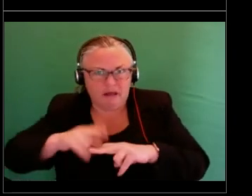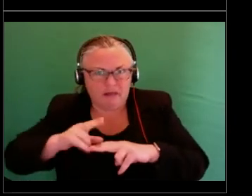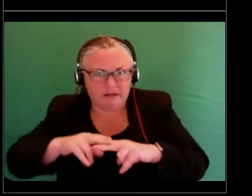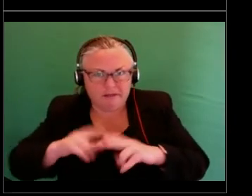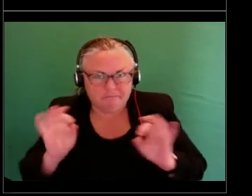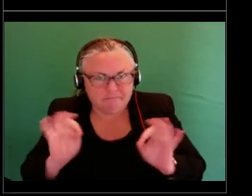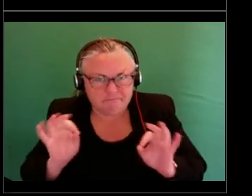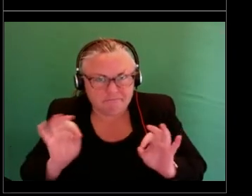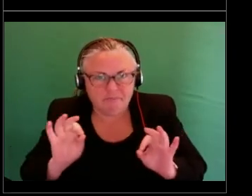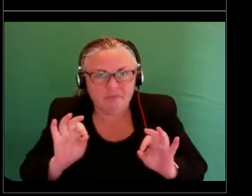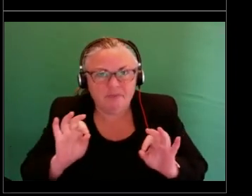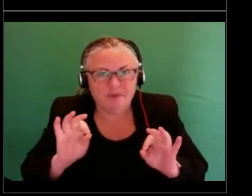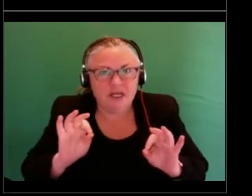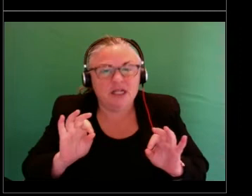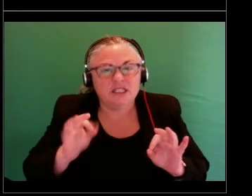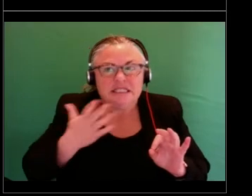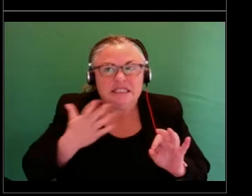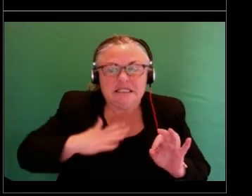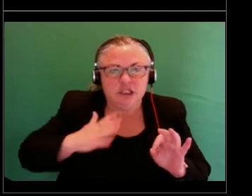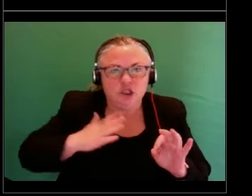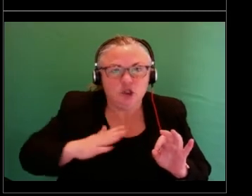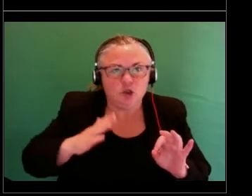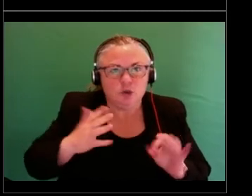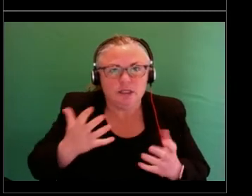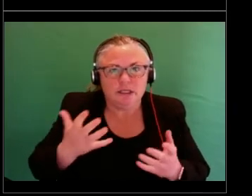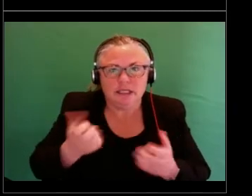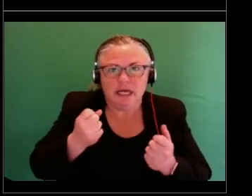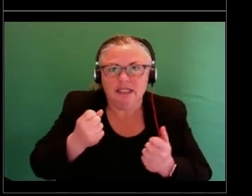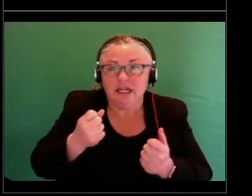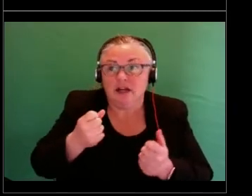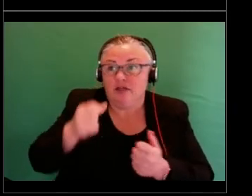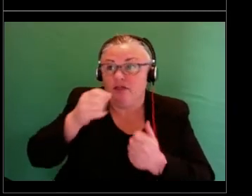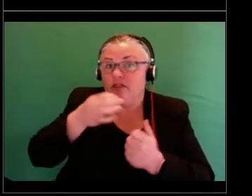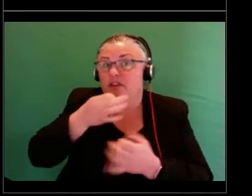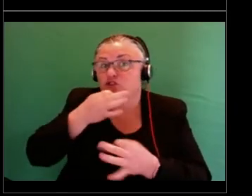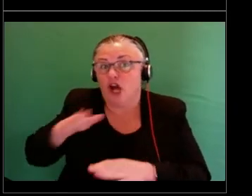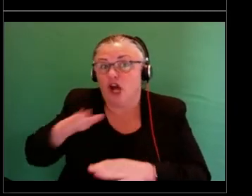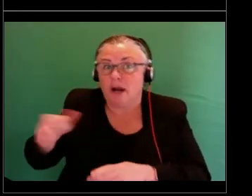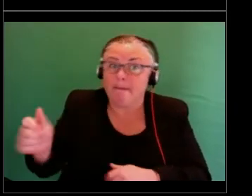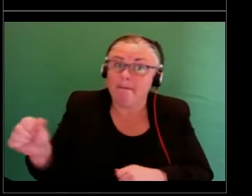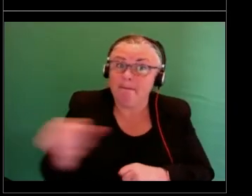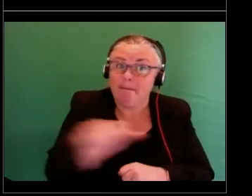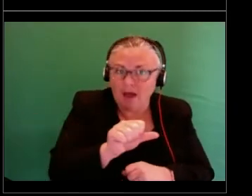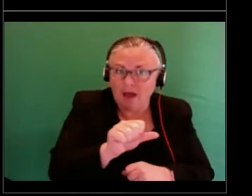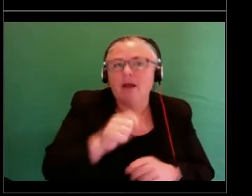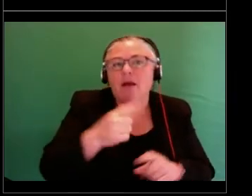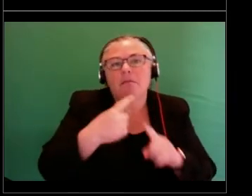It might be a situation where an electronic clearance could be applied for if there's